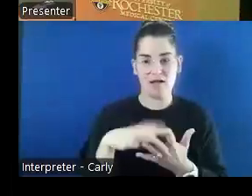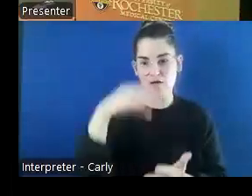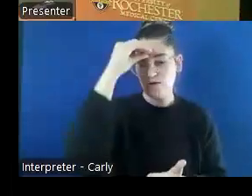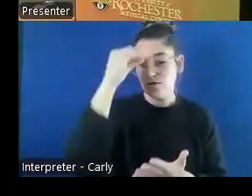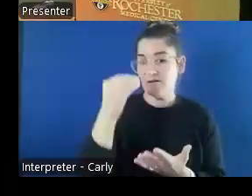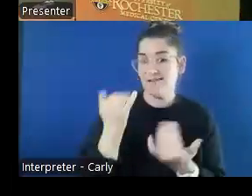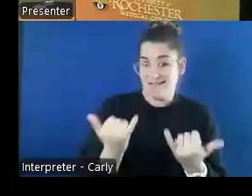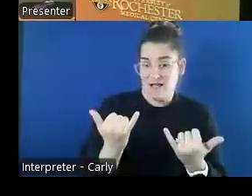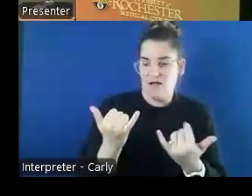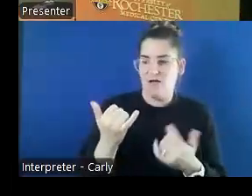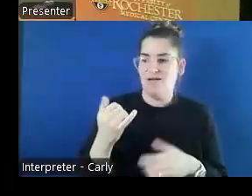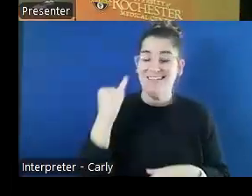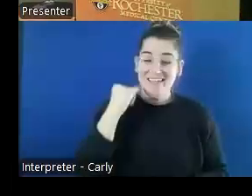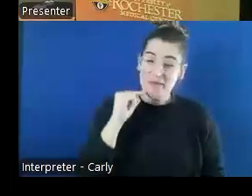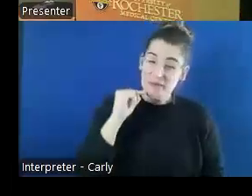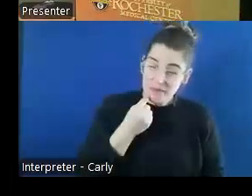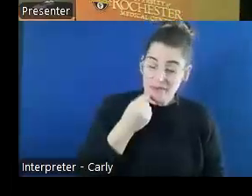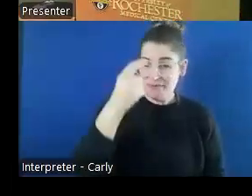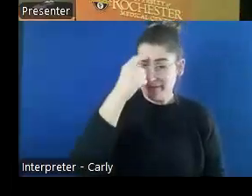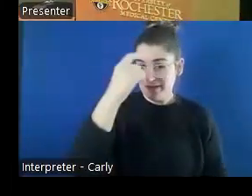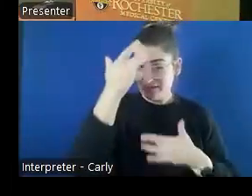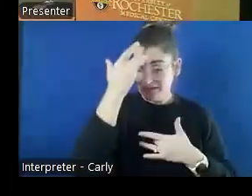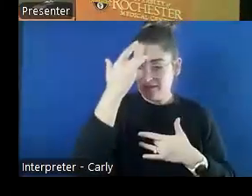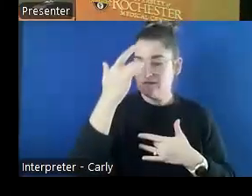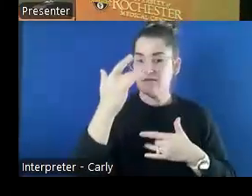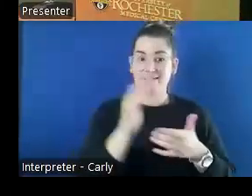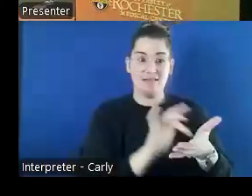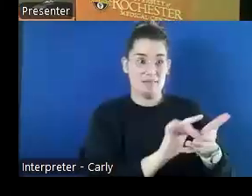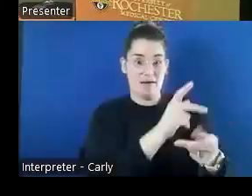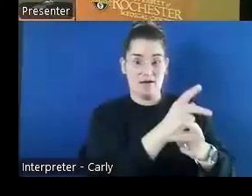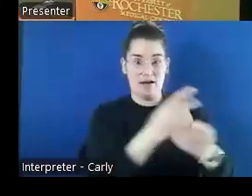with severe mental illness and incorporating their medical care together with their psychiatric care